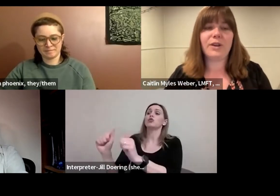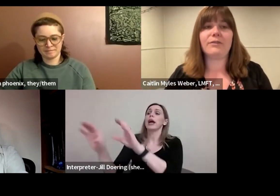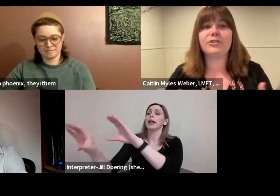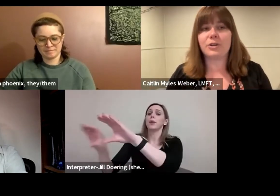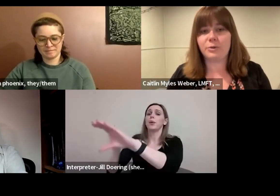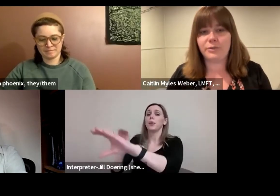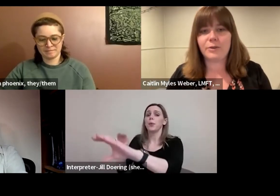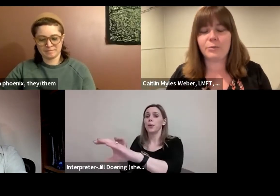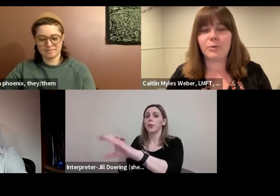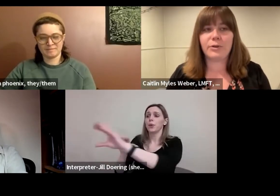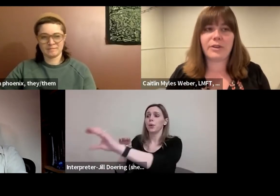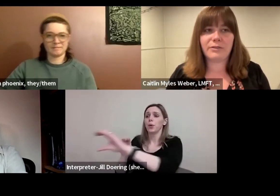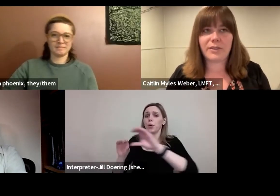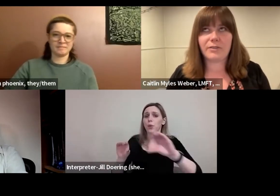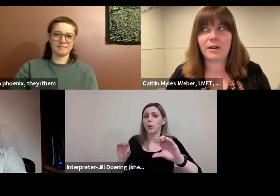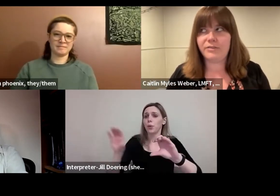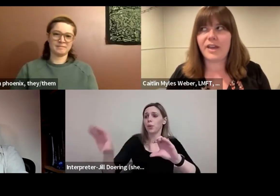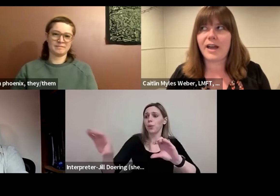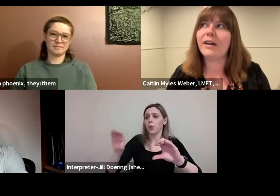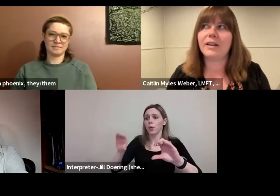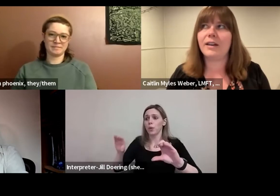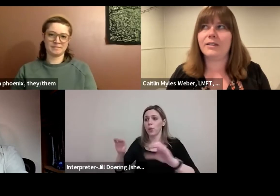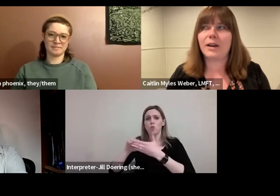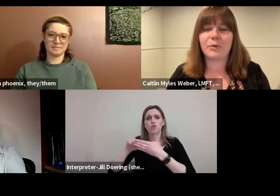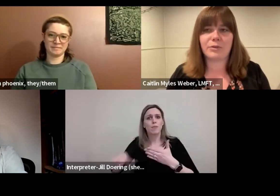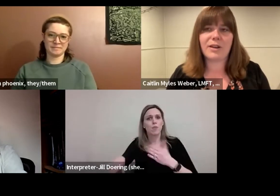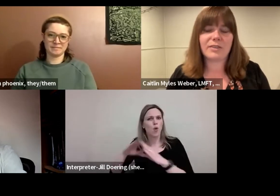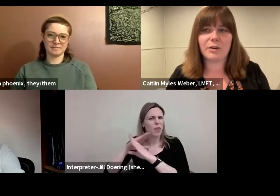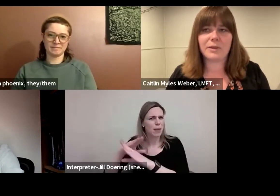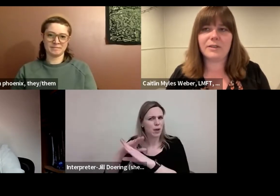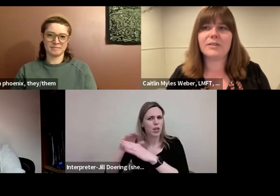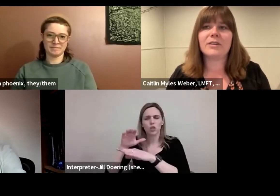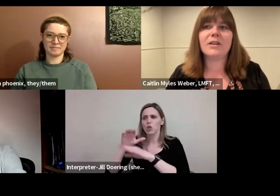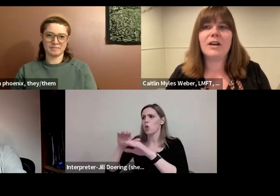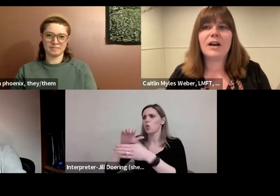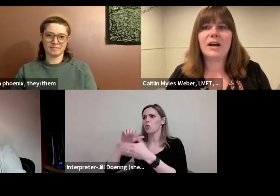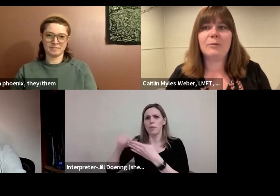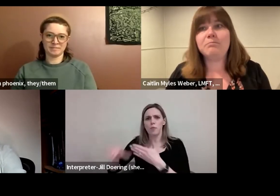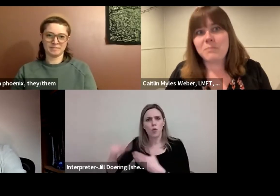if we have shown that we're worthy of that and that we're the right therapist,